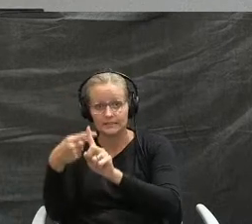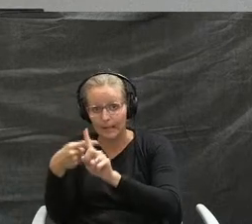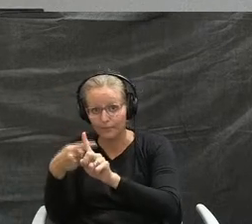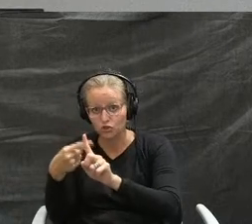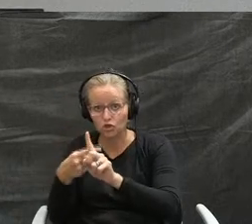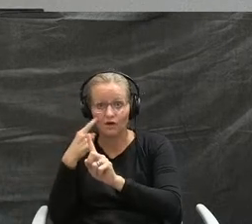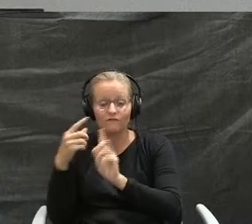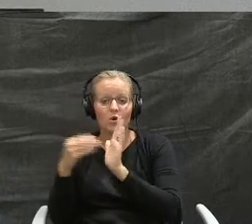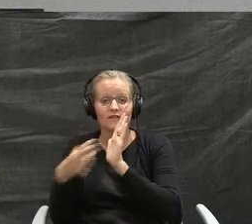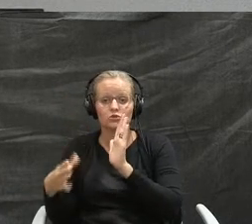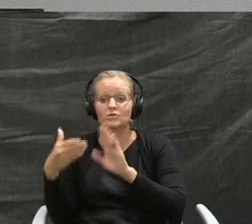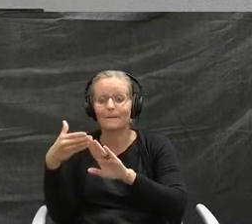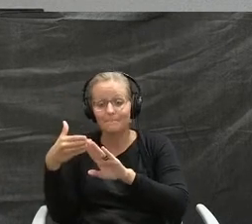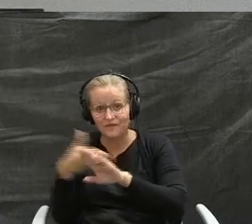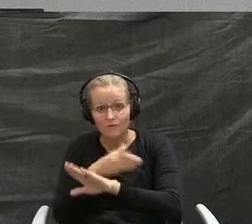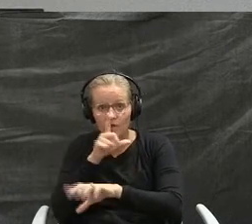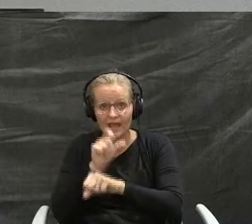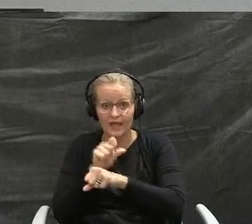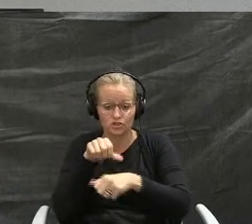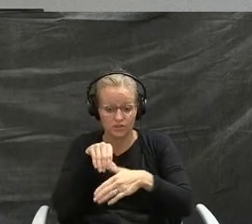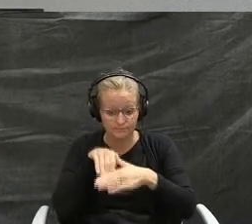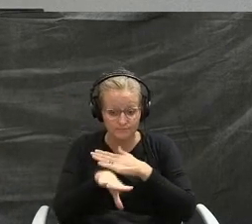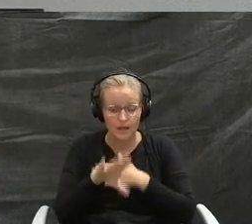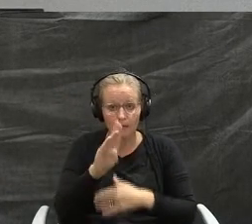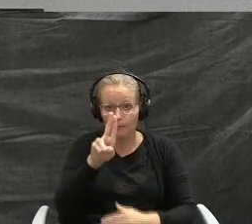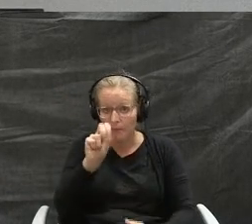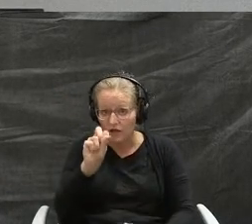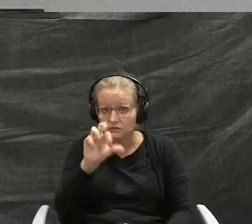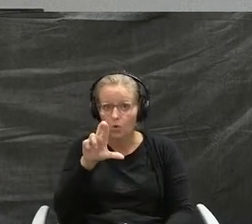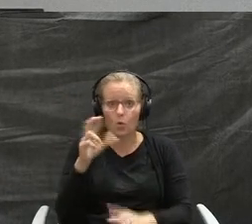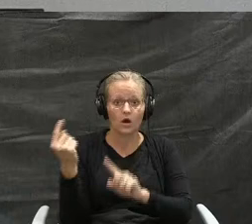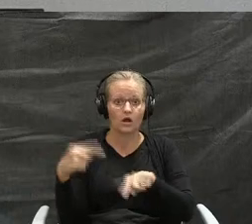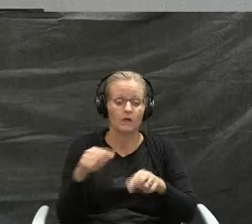expecting parents to know what their temperature is and not send them if there's any danger